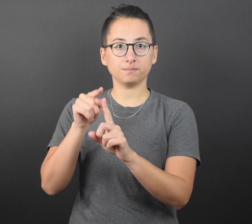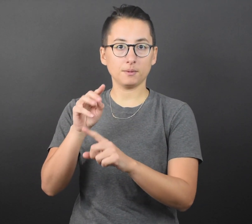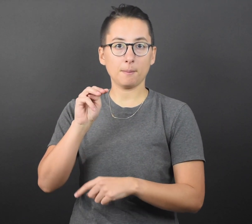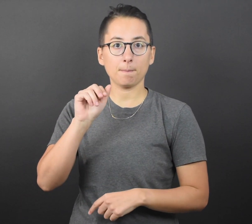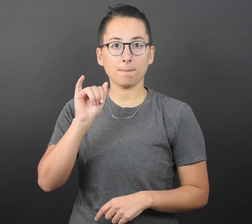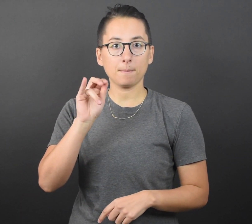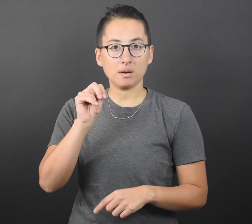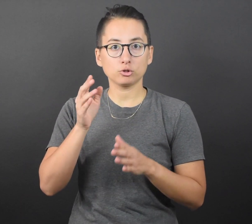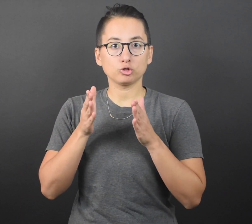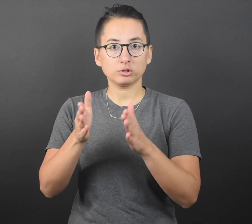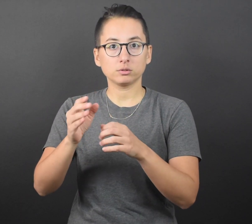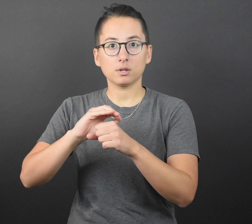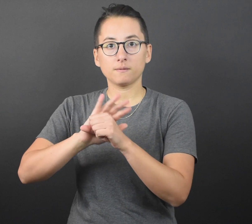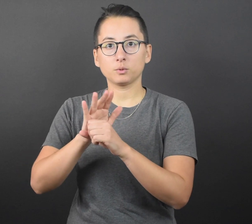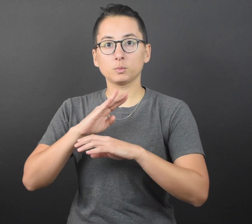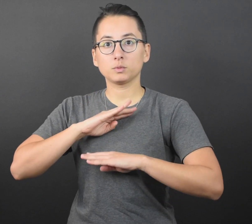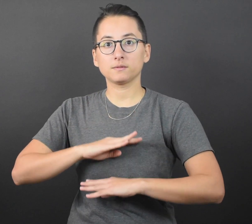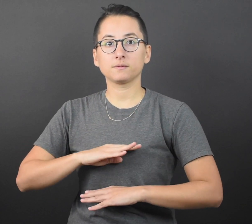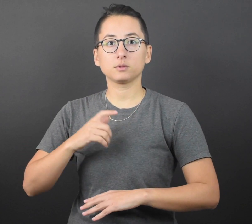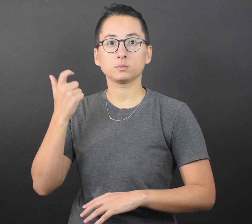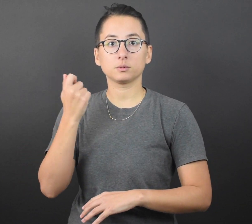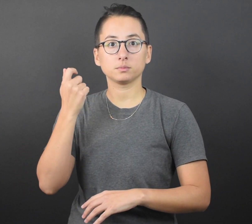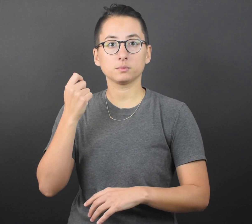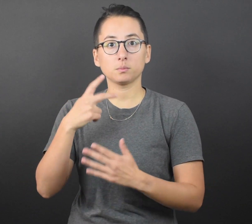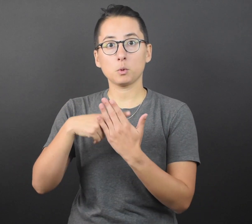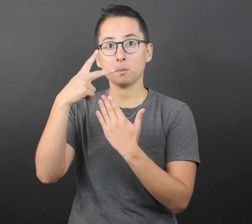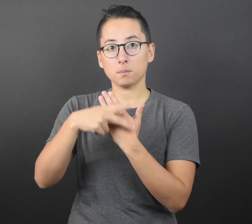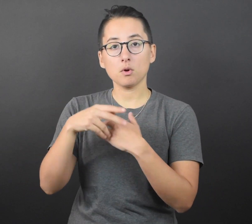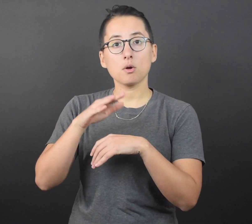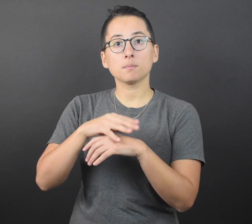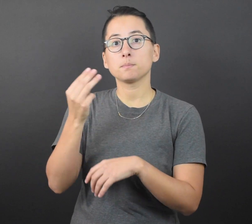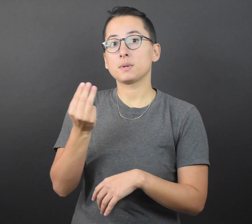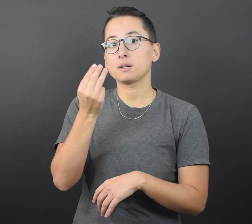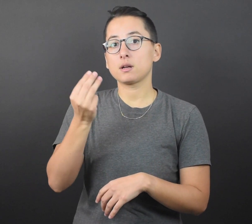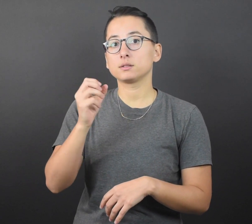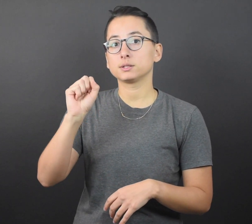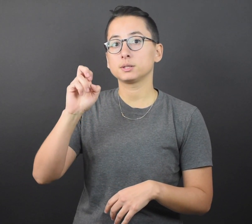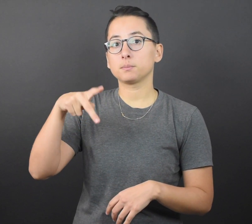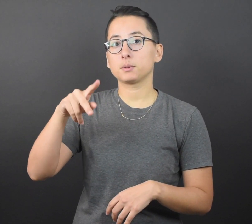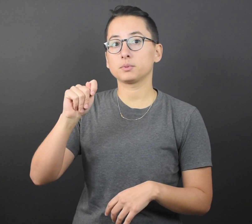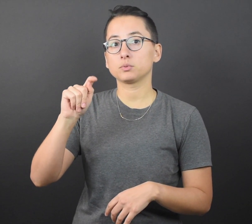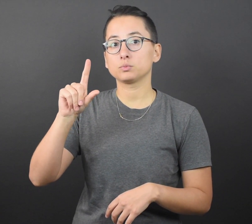The Minnesota Department of Employment and Economic Development (DEED) will begin